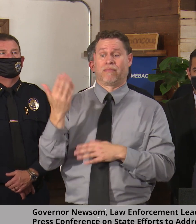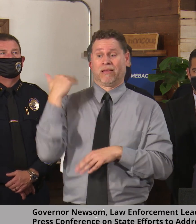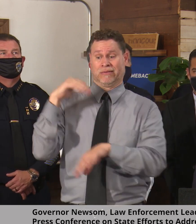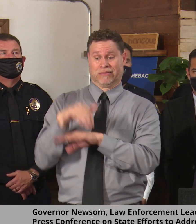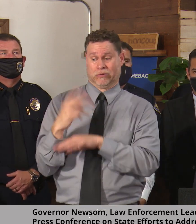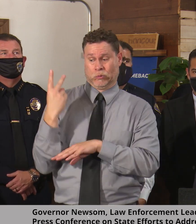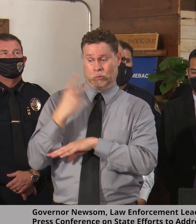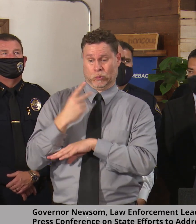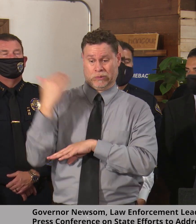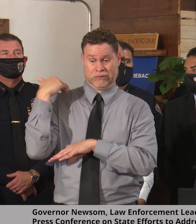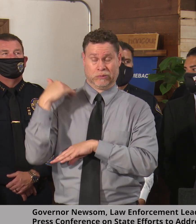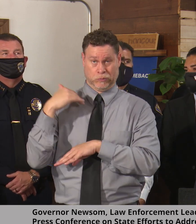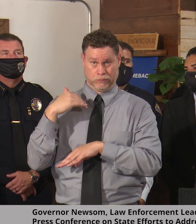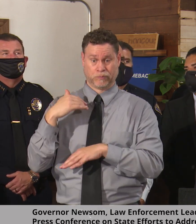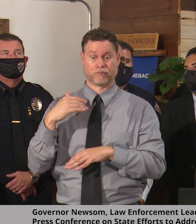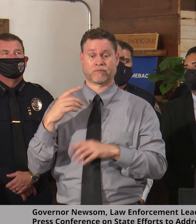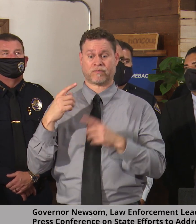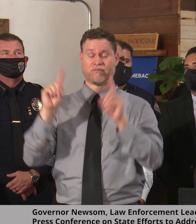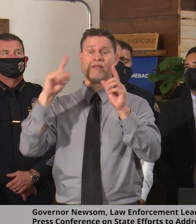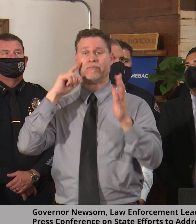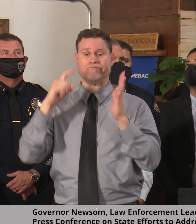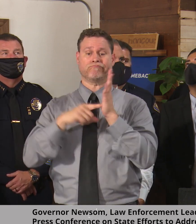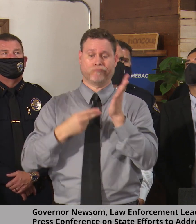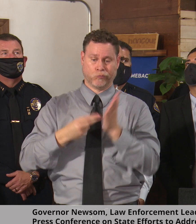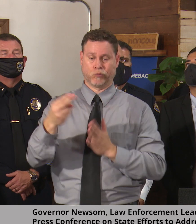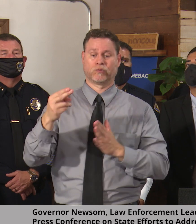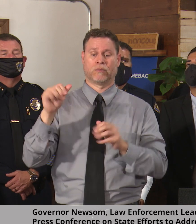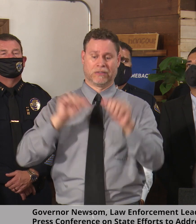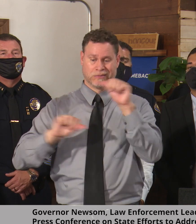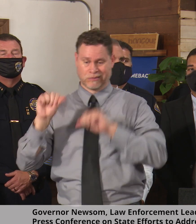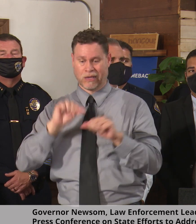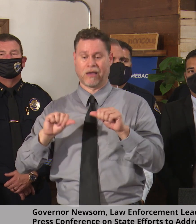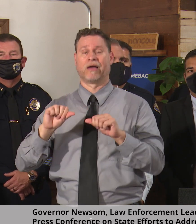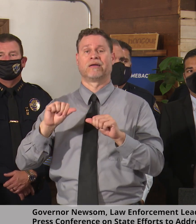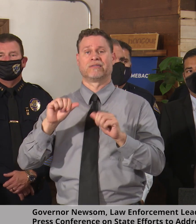two nights ago finally acknowledged truth about science and the efficacy of these vaccines on